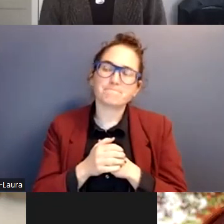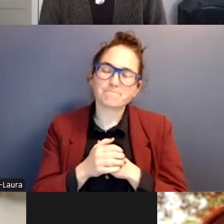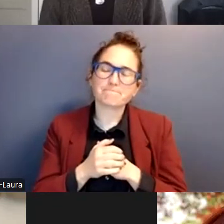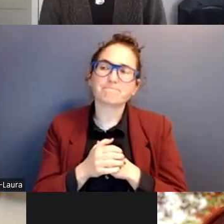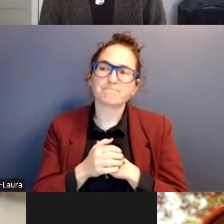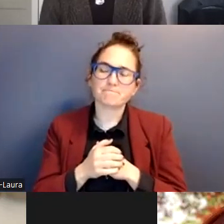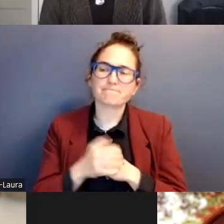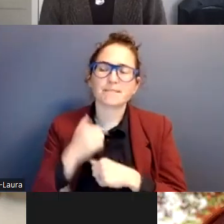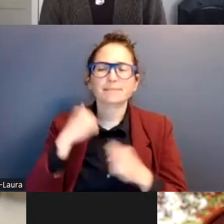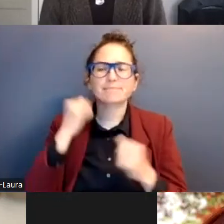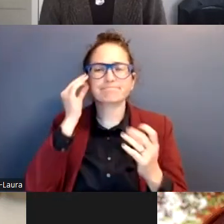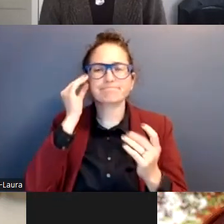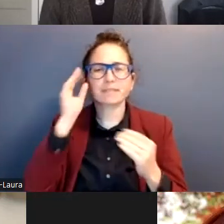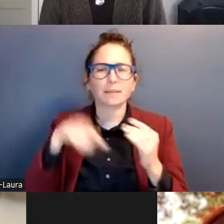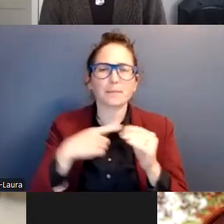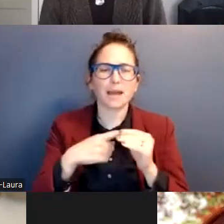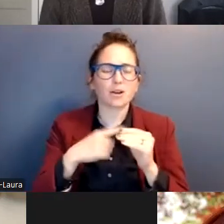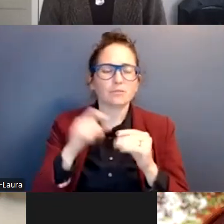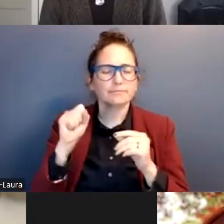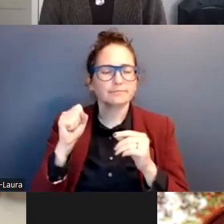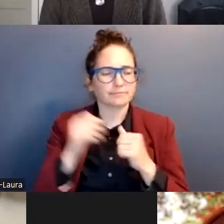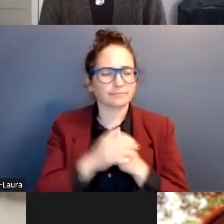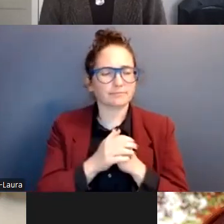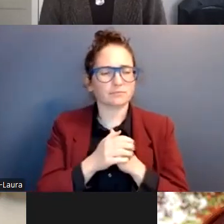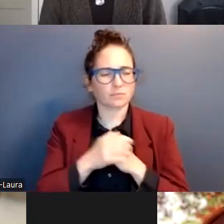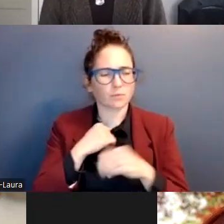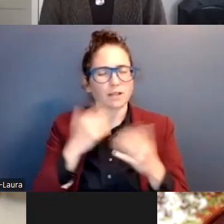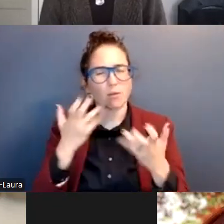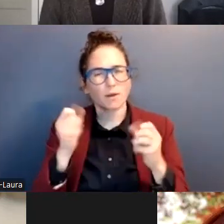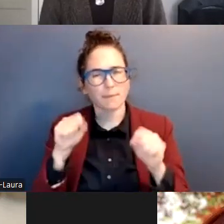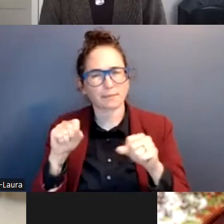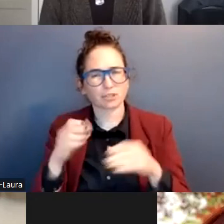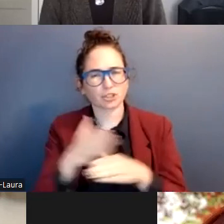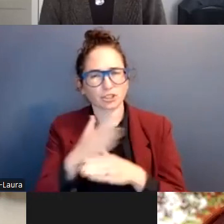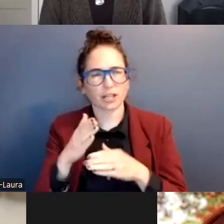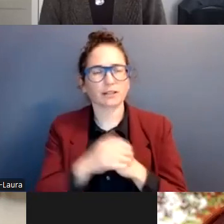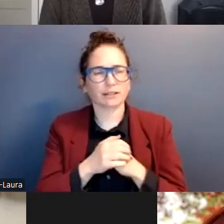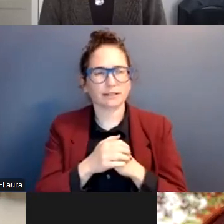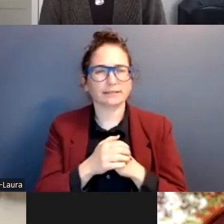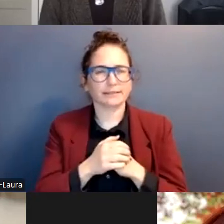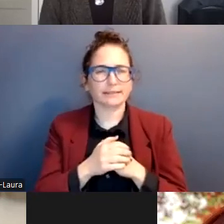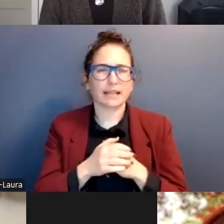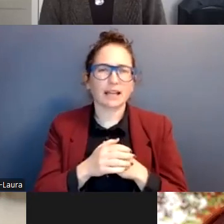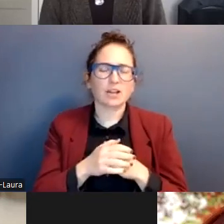think about what it like to be able to share, I'm going to look at this from two levels, one at